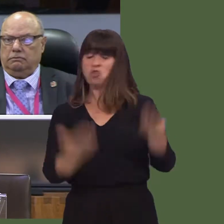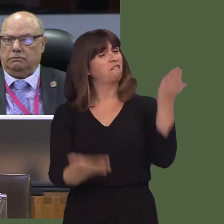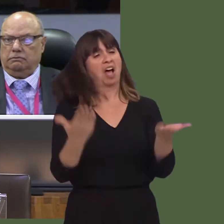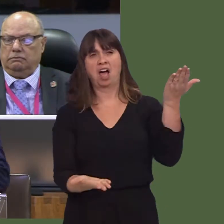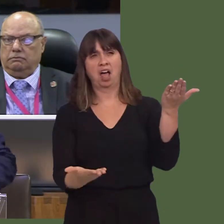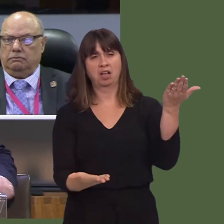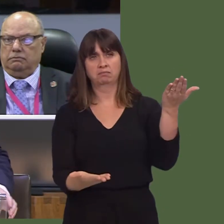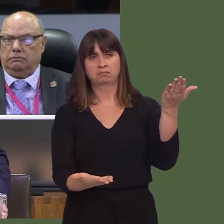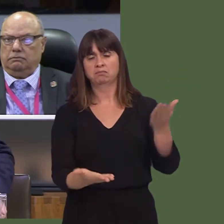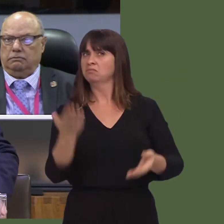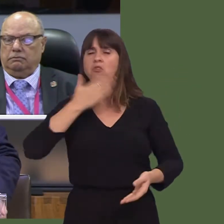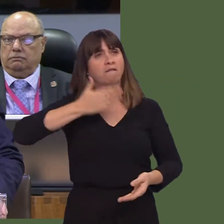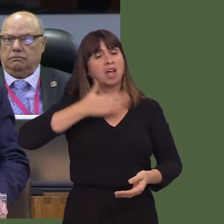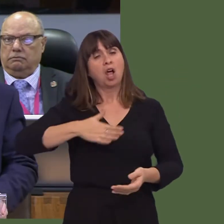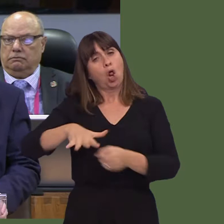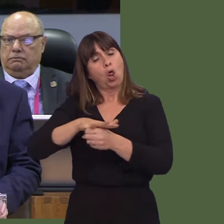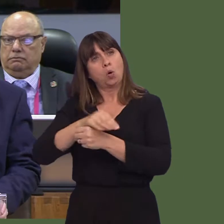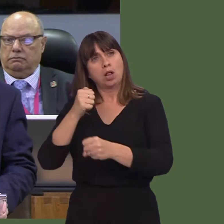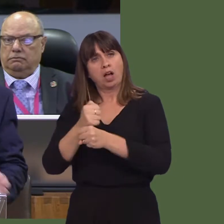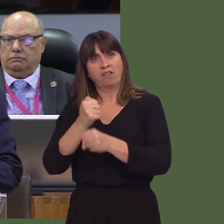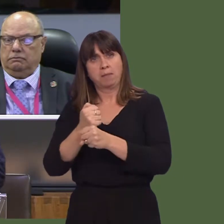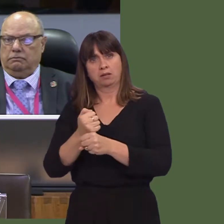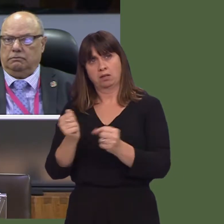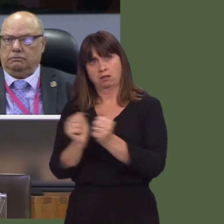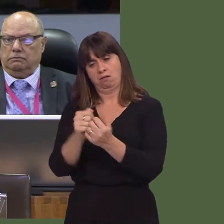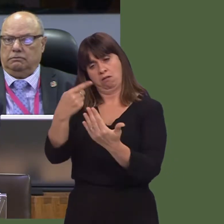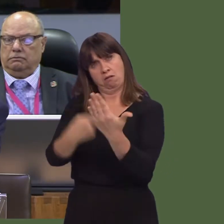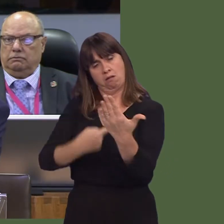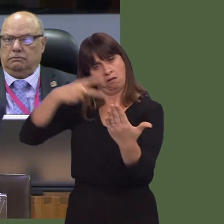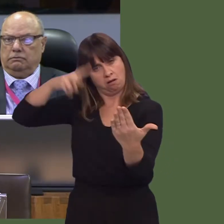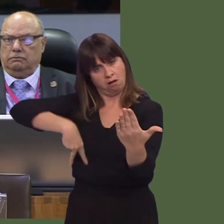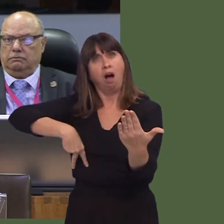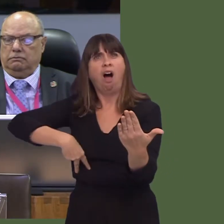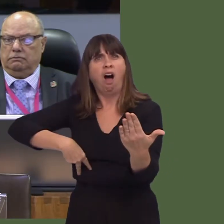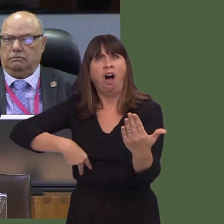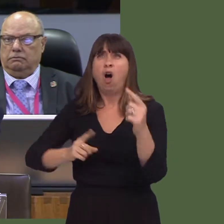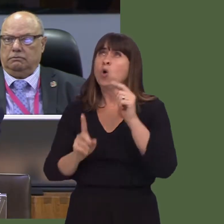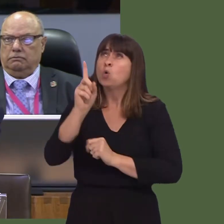The local government finance settlement reveals that all six of the north Wales authorities